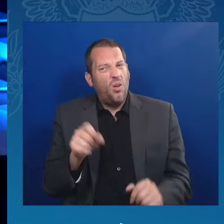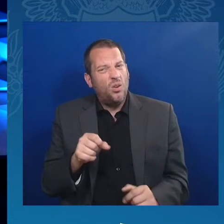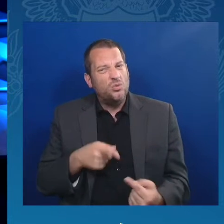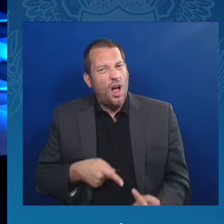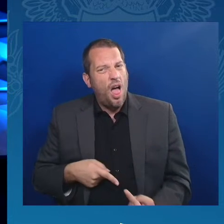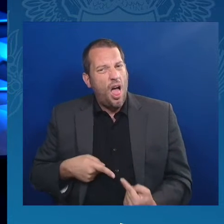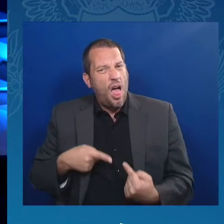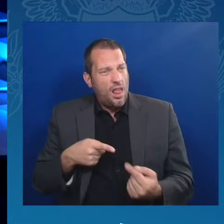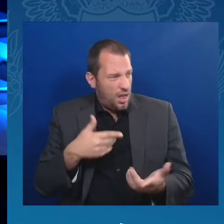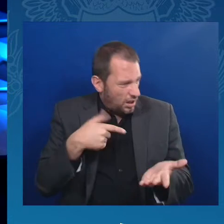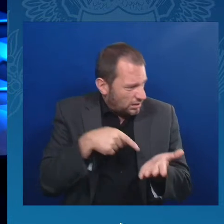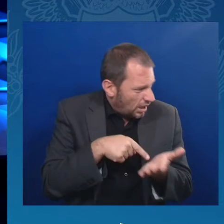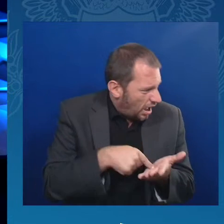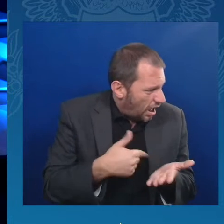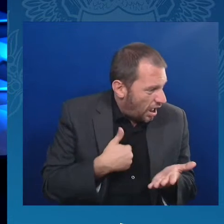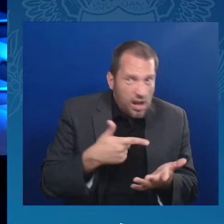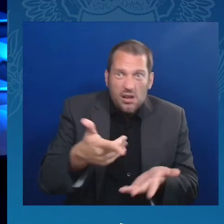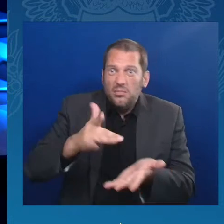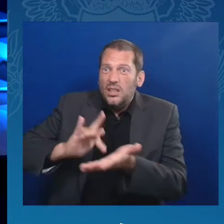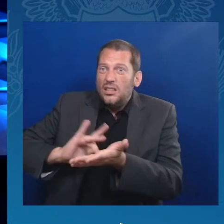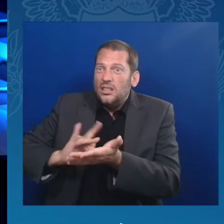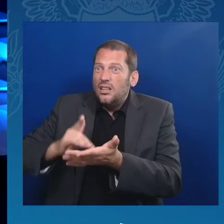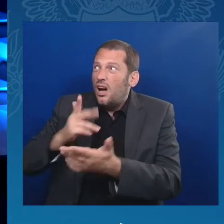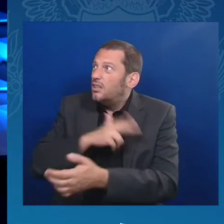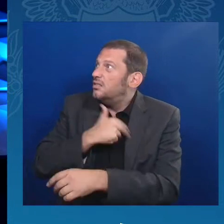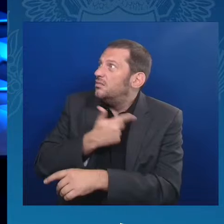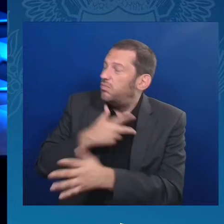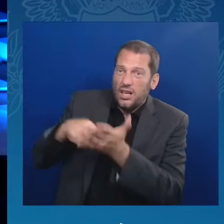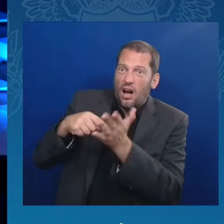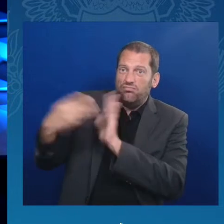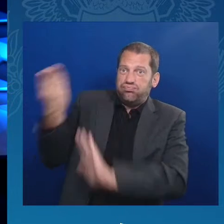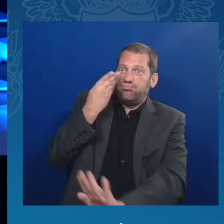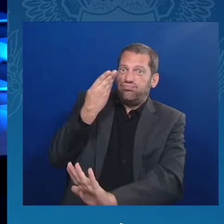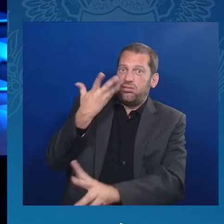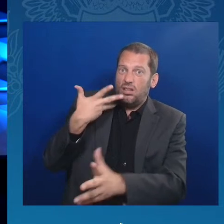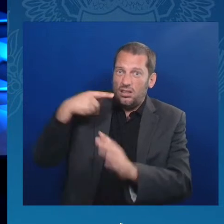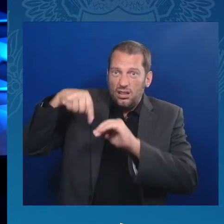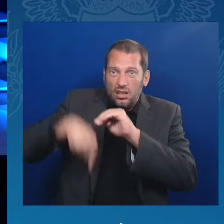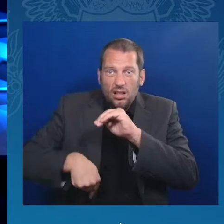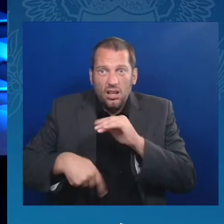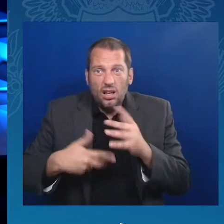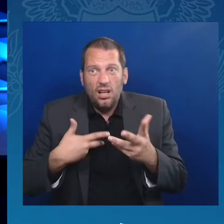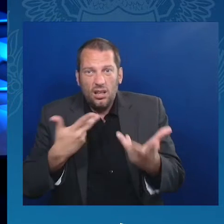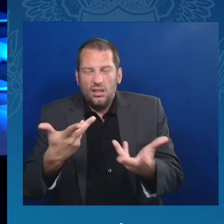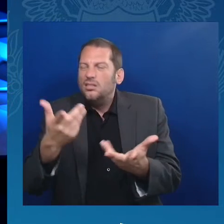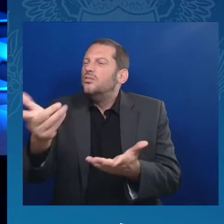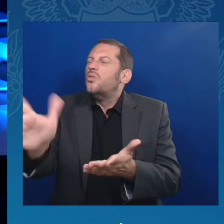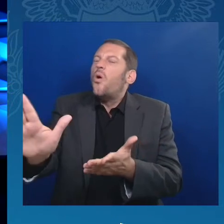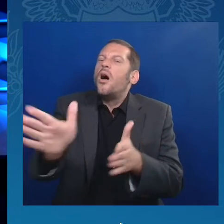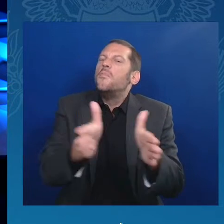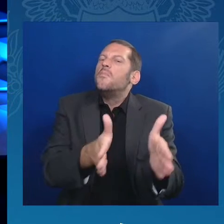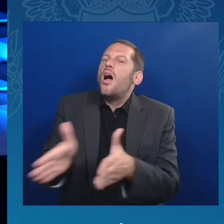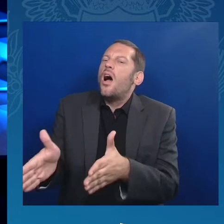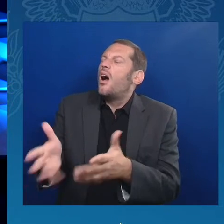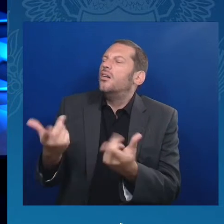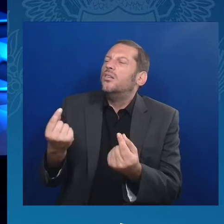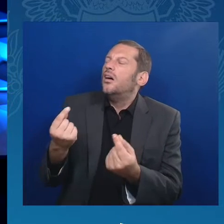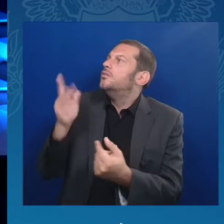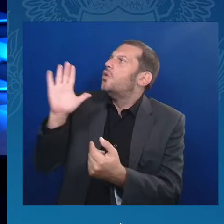Talk to us about what you all's plan has been and what the administration has done and wants to do pertaining to debt.